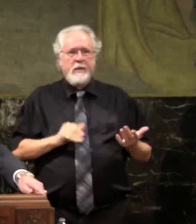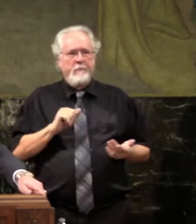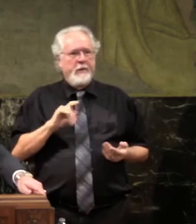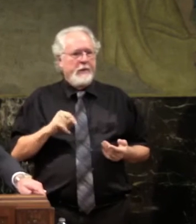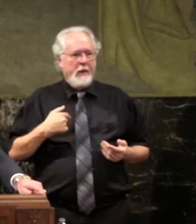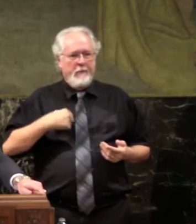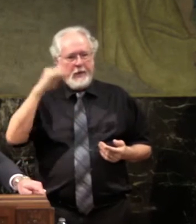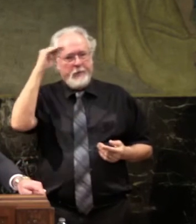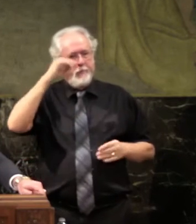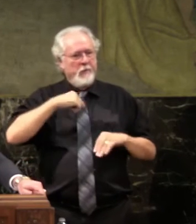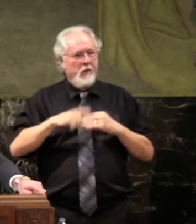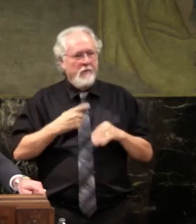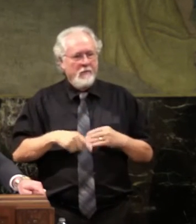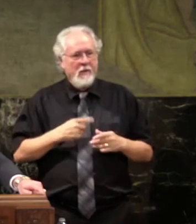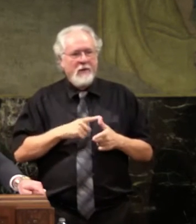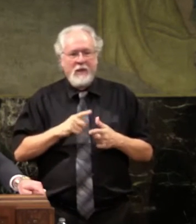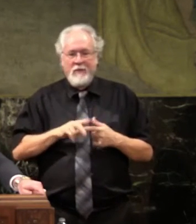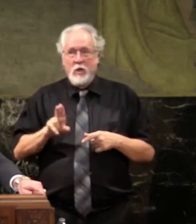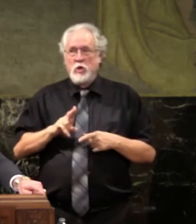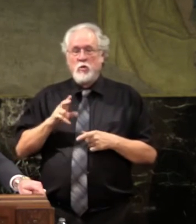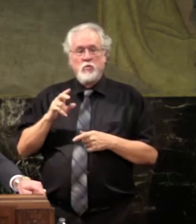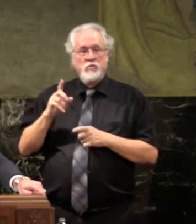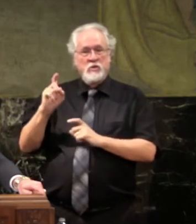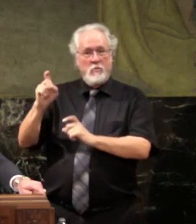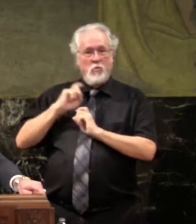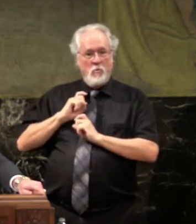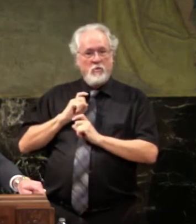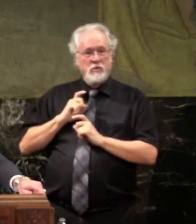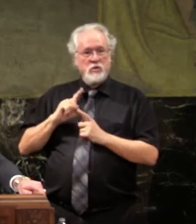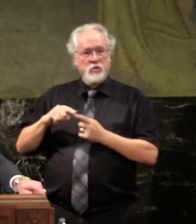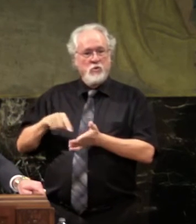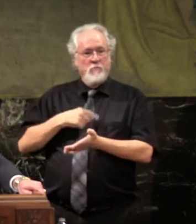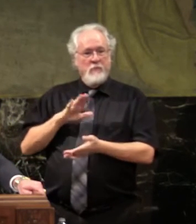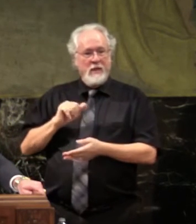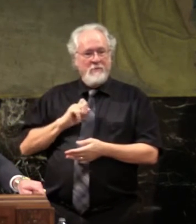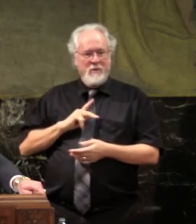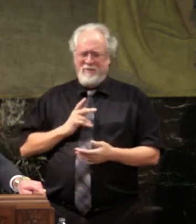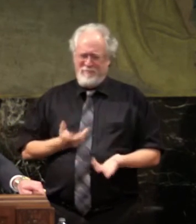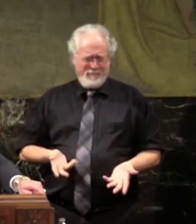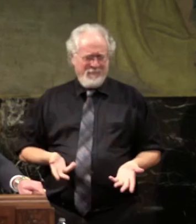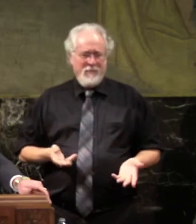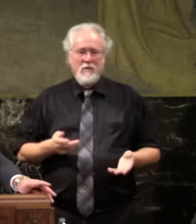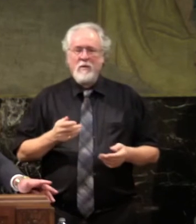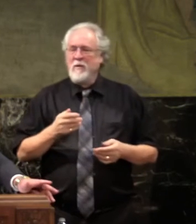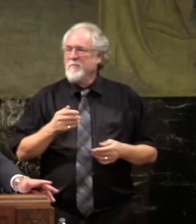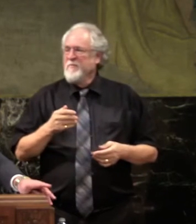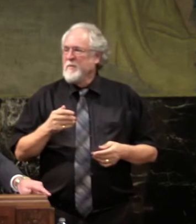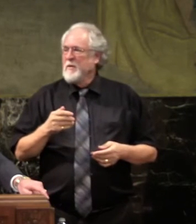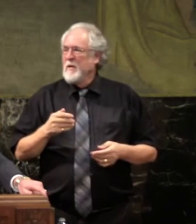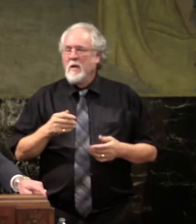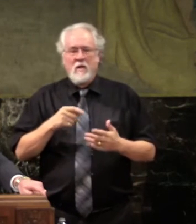Louisiana and then use the appropriation as reimbursement those things are